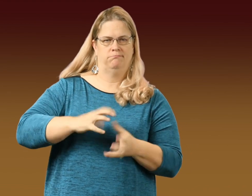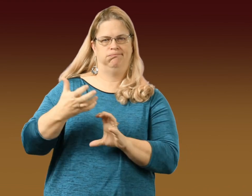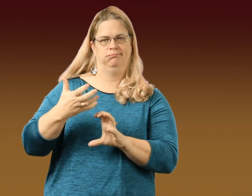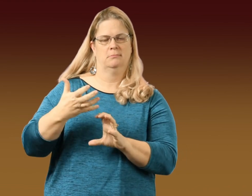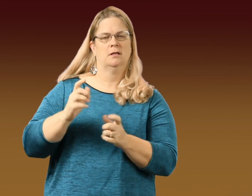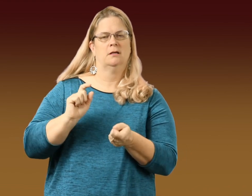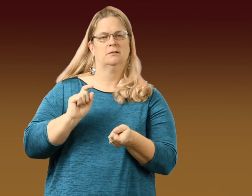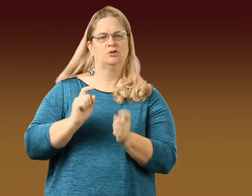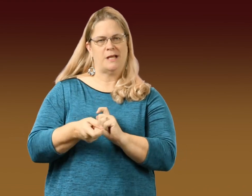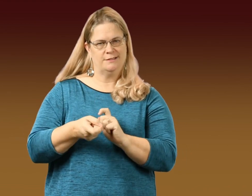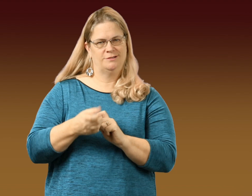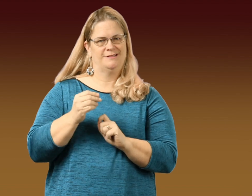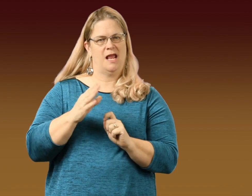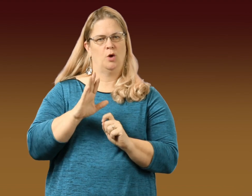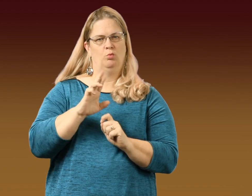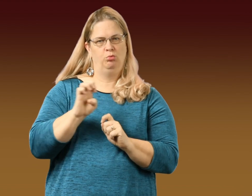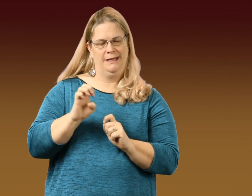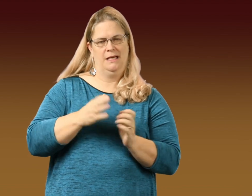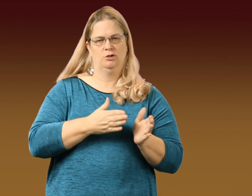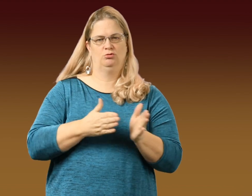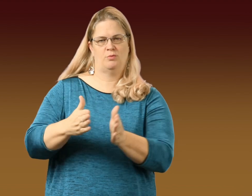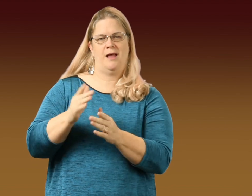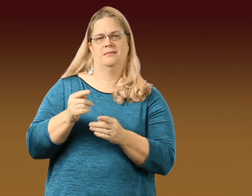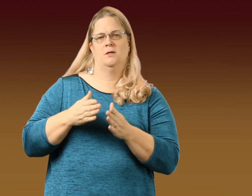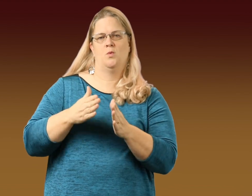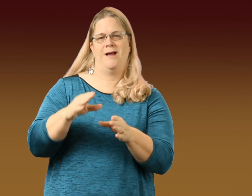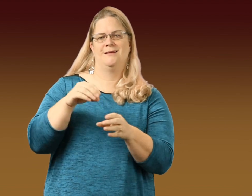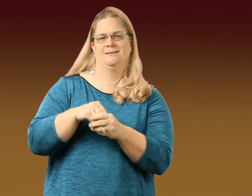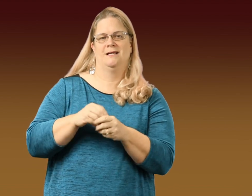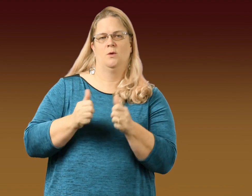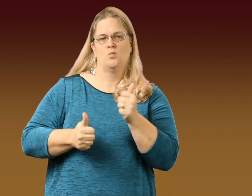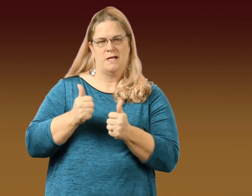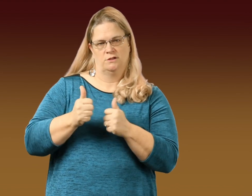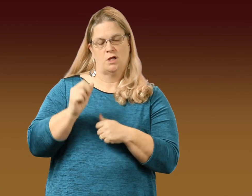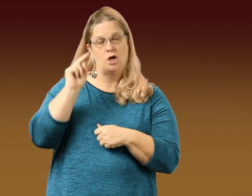but it will also disrupt change and redirect the ways